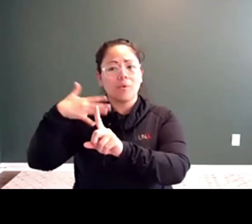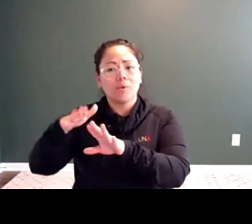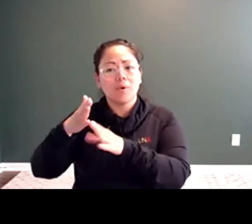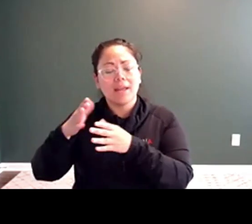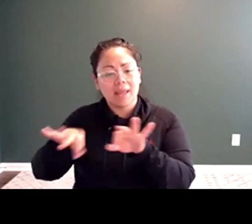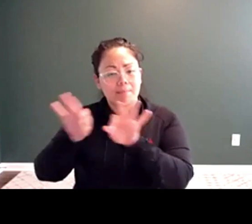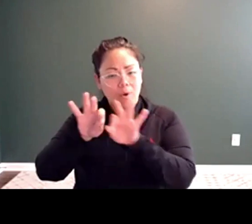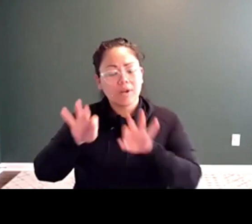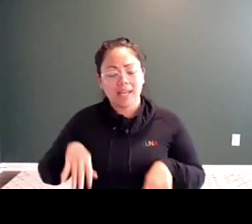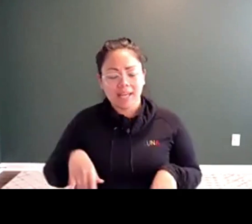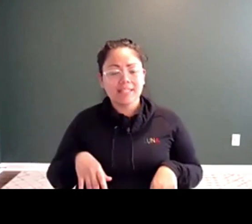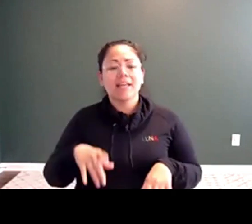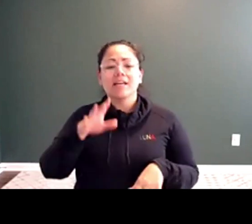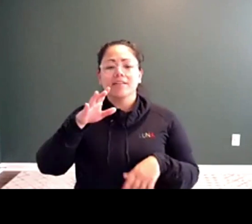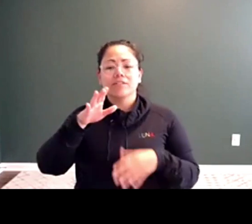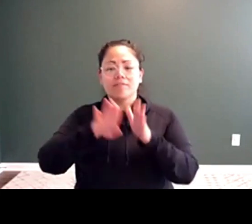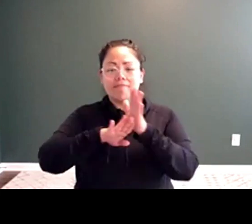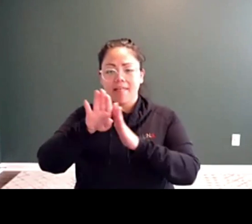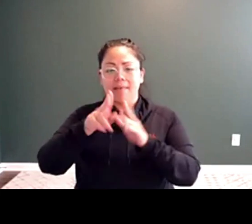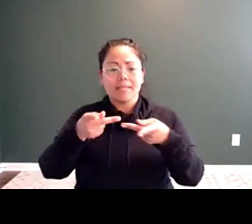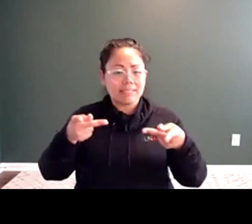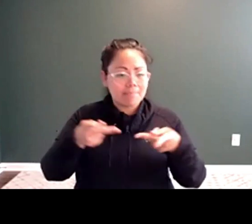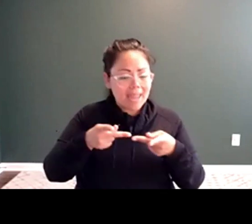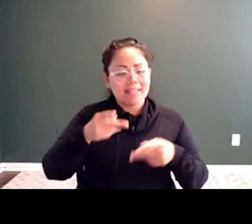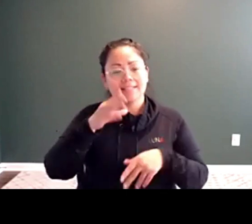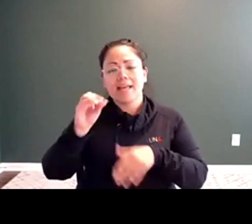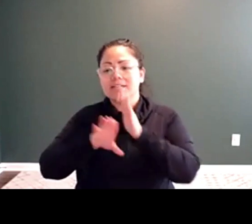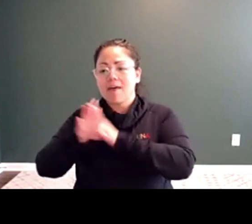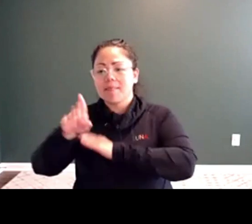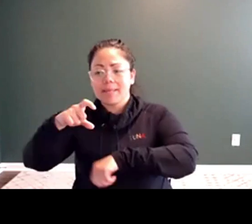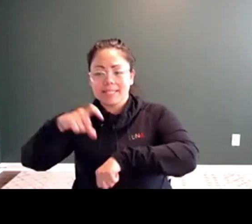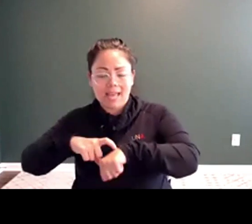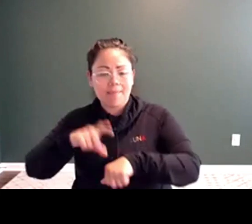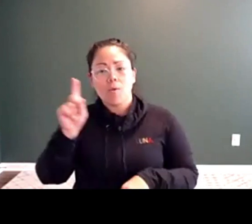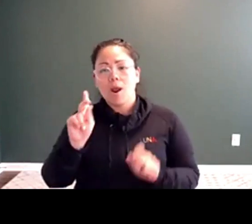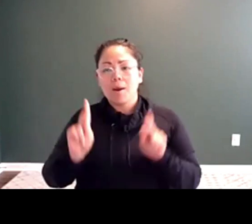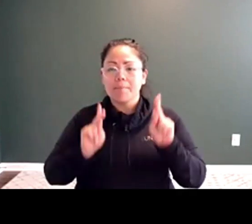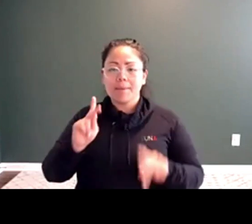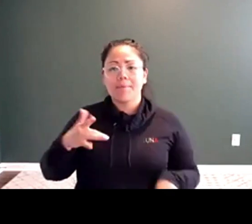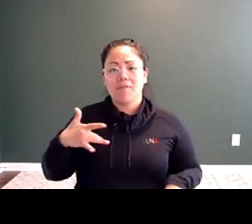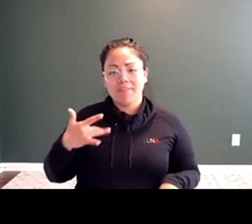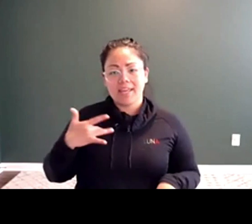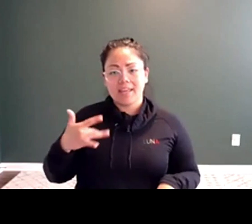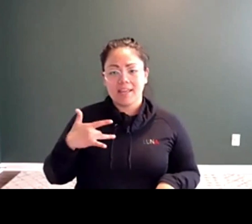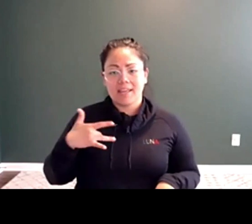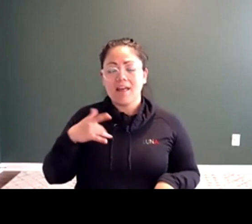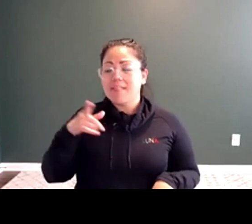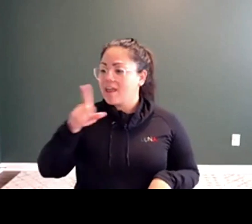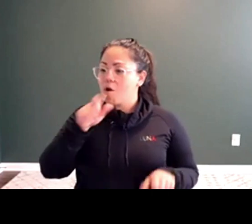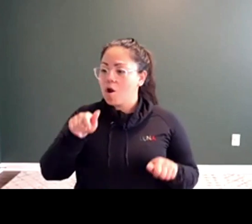So it's creating the space and the time where people feel they are allowed to talk about it